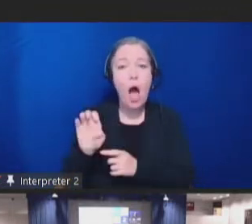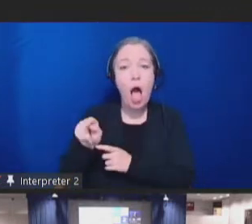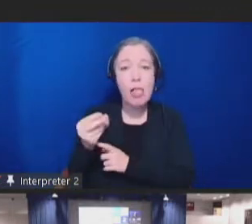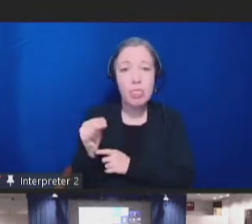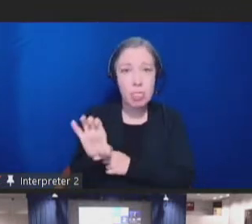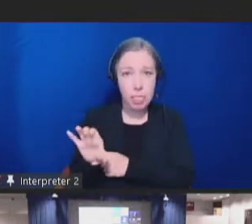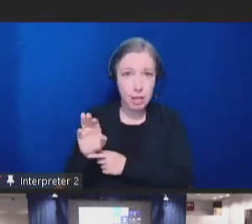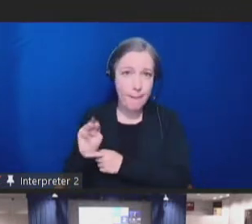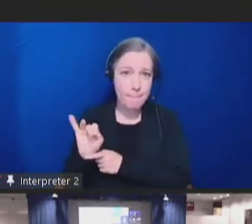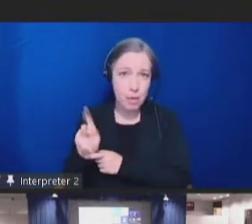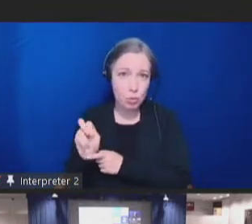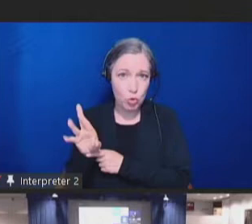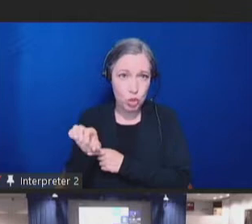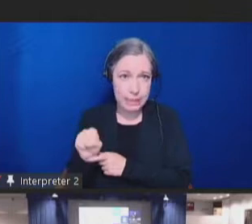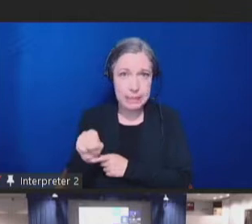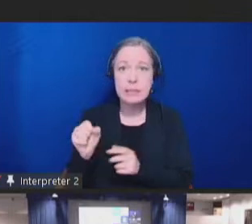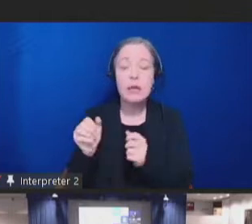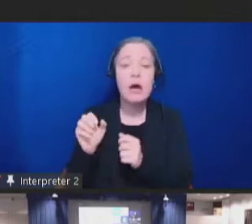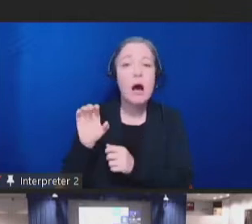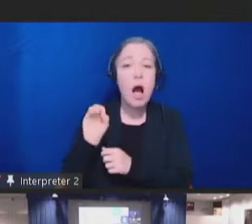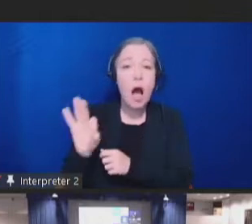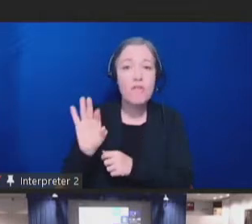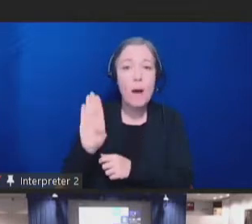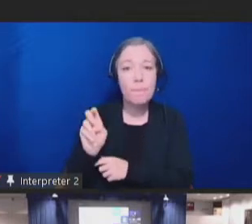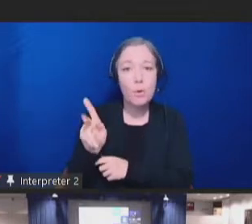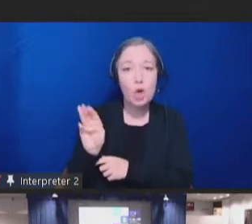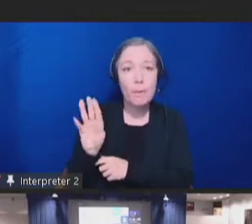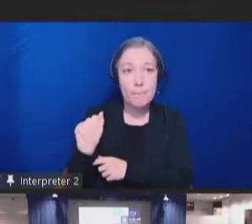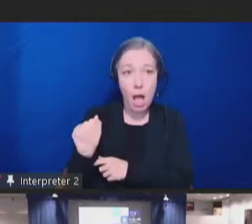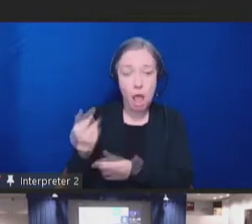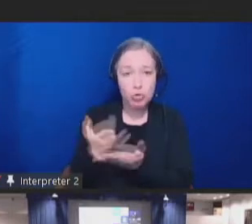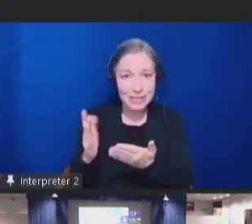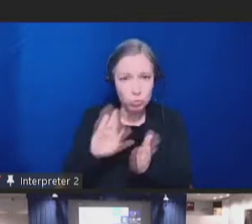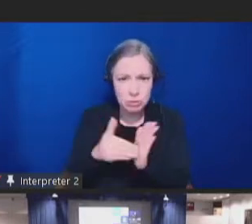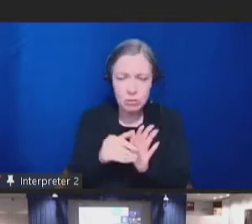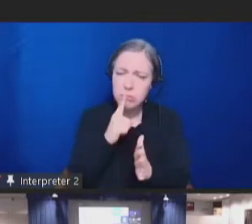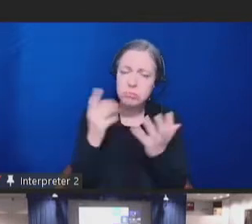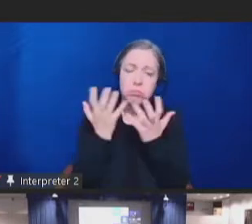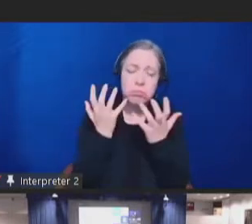were just an incredibly profound partnership that allowed us to really, really drill down